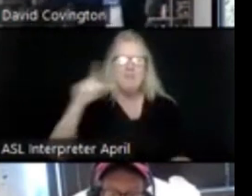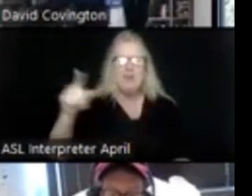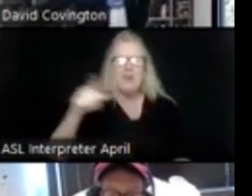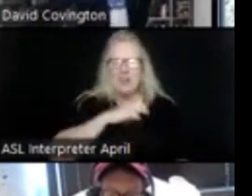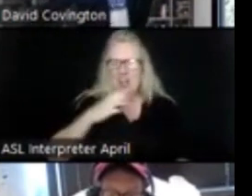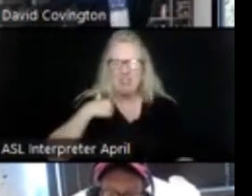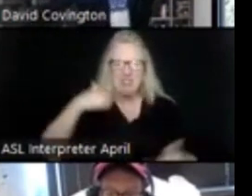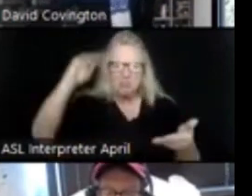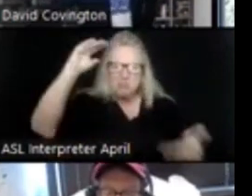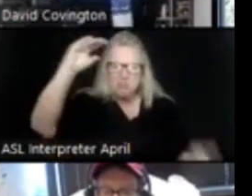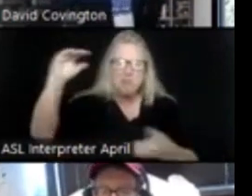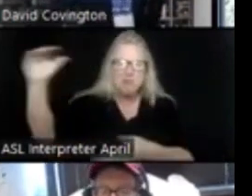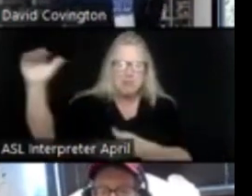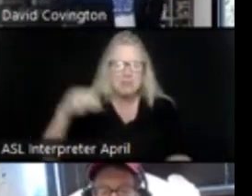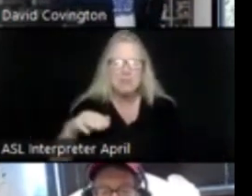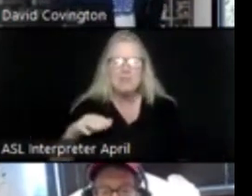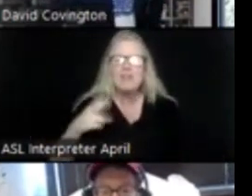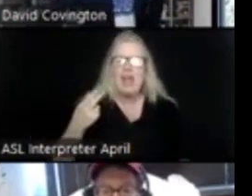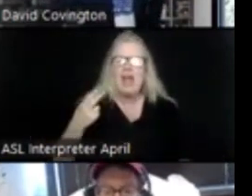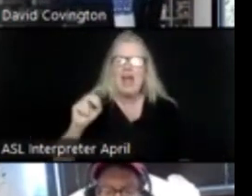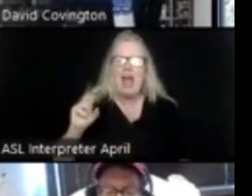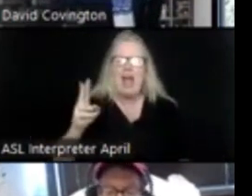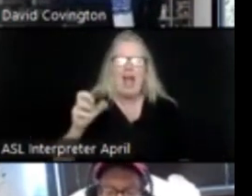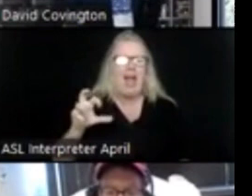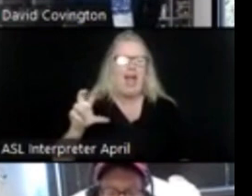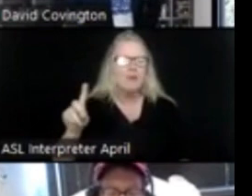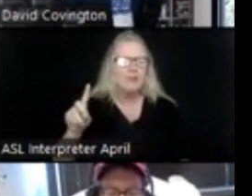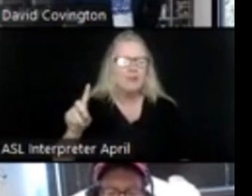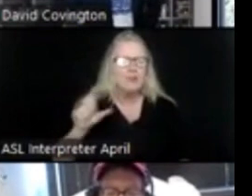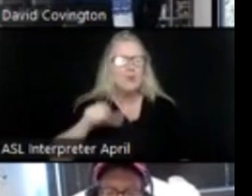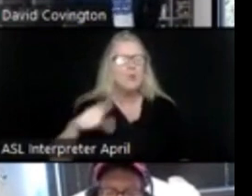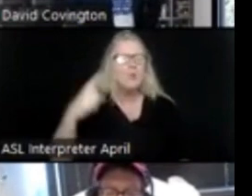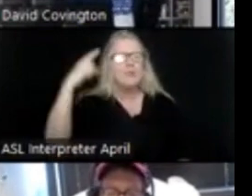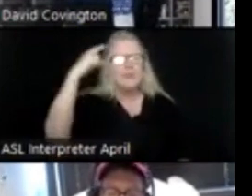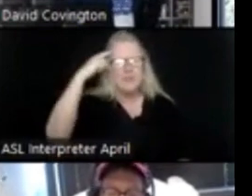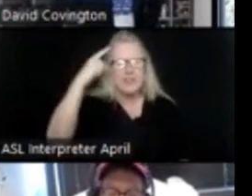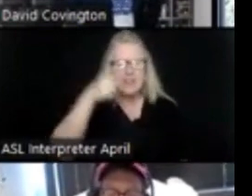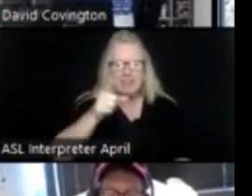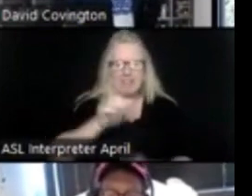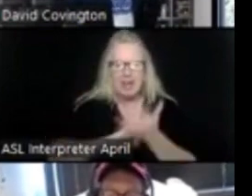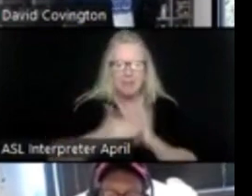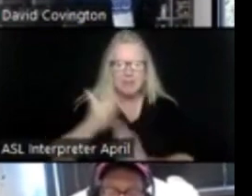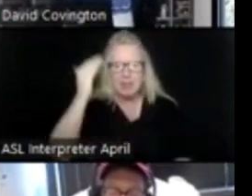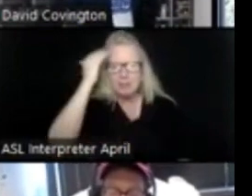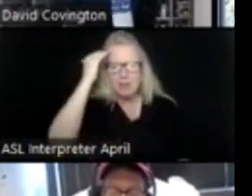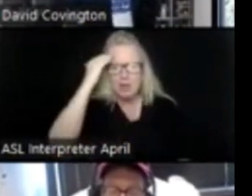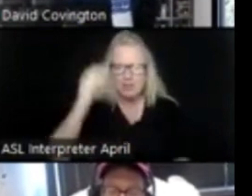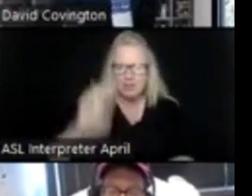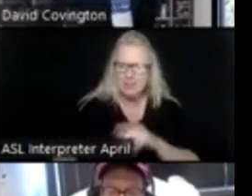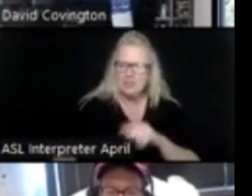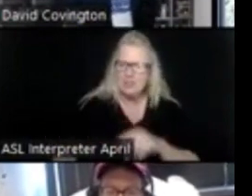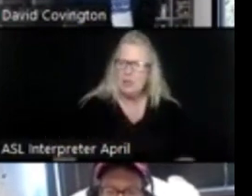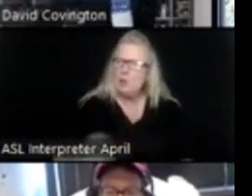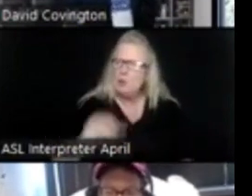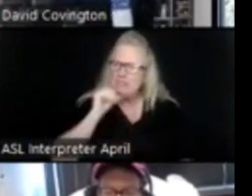SO HOWARD, THOUGHTS ON WHAT THAT RECORD IS KNOWN AS? THIS IS NOT AN EASY ONE.